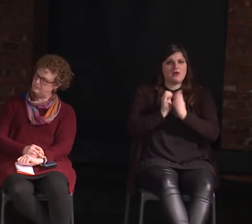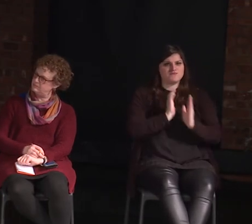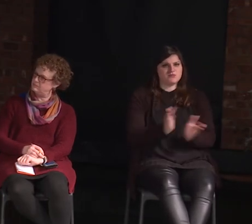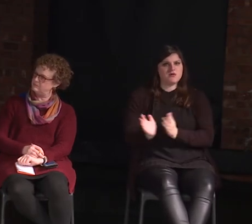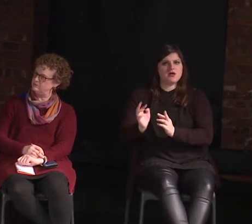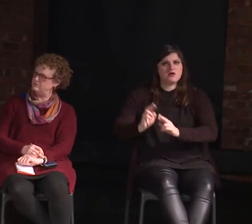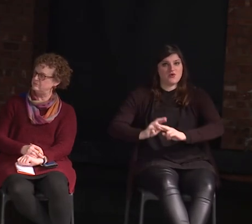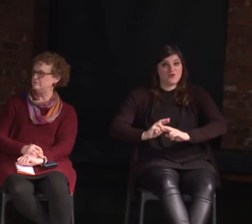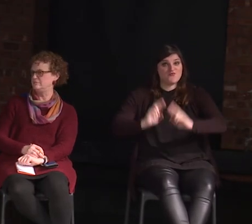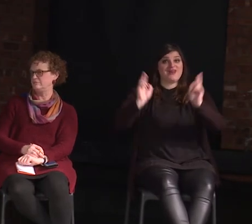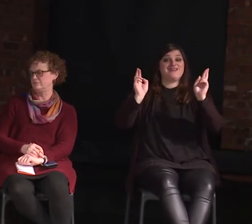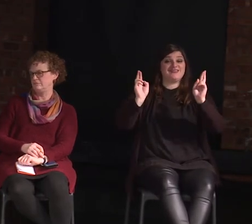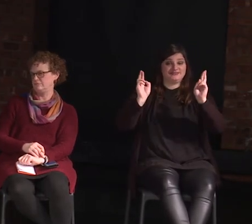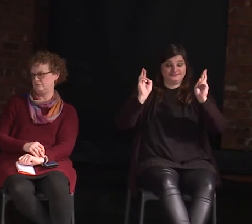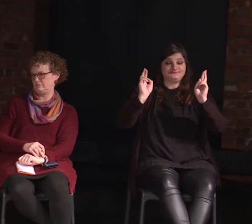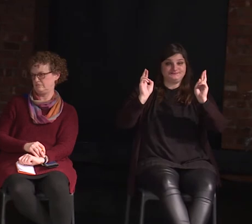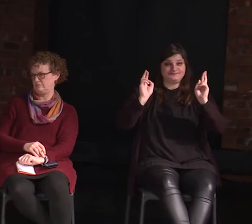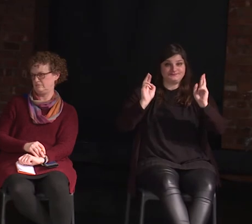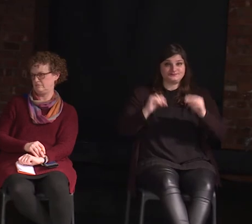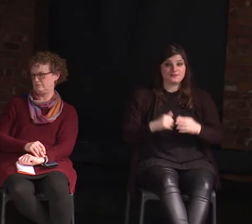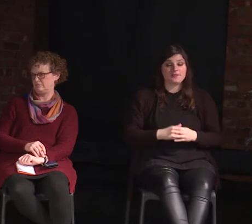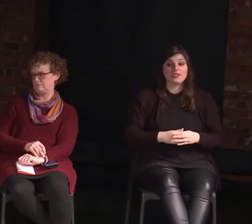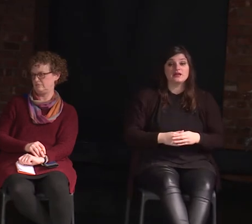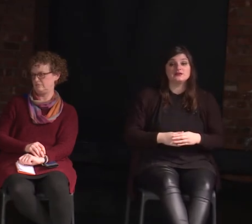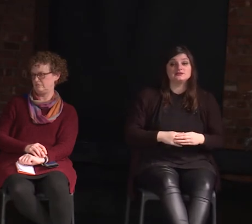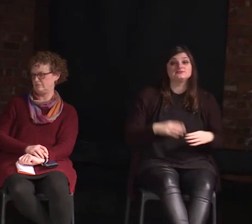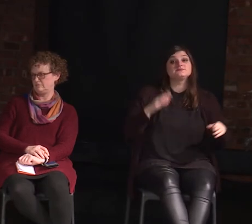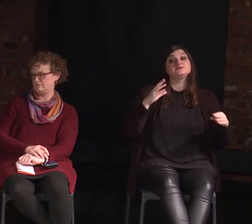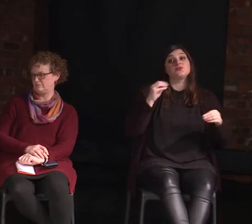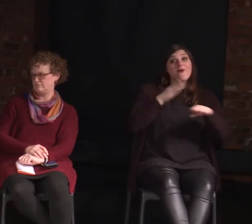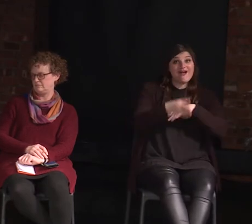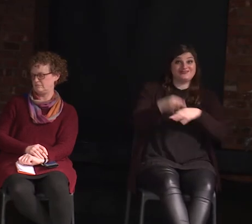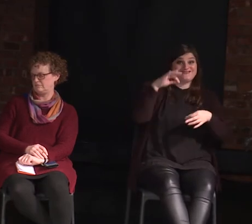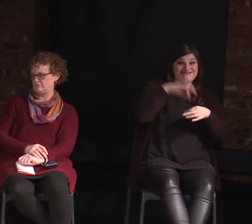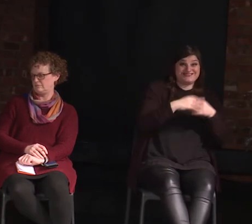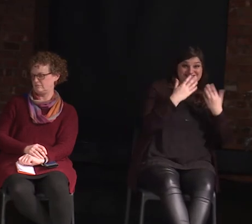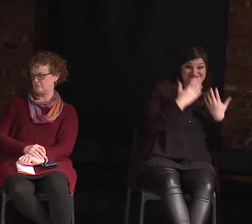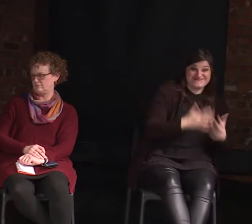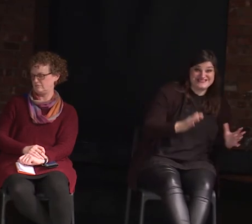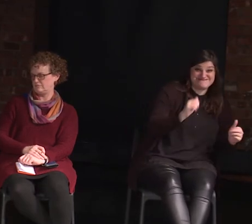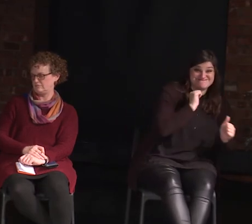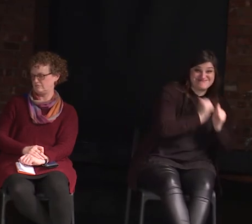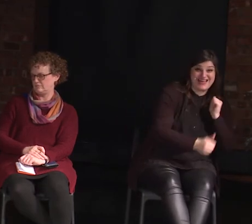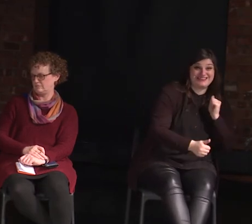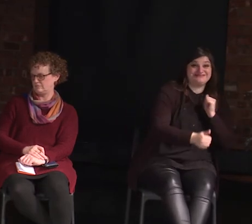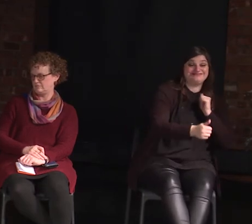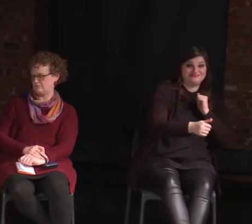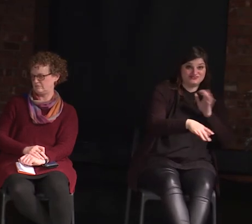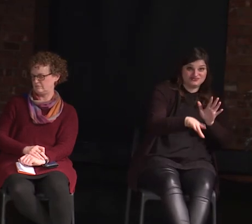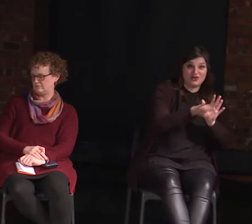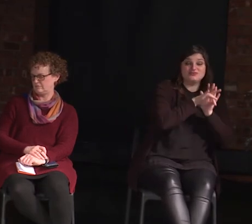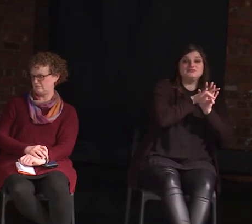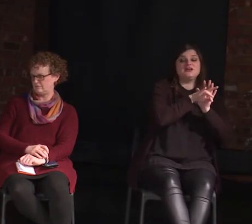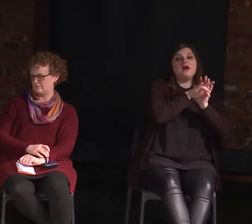they were ready to be able to support them in creating a network for pro bono attorneys,